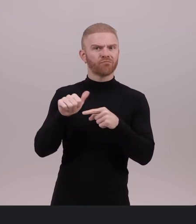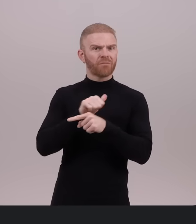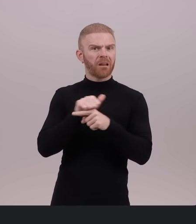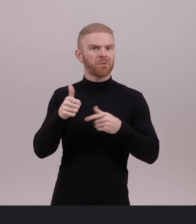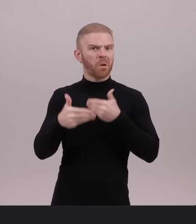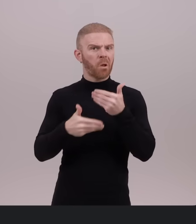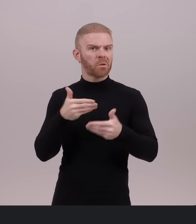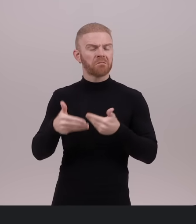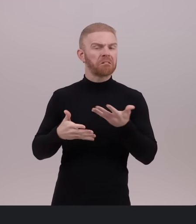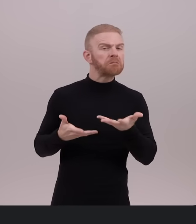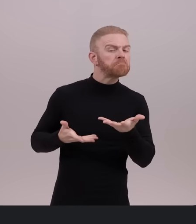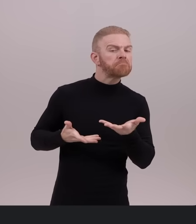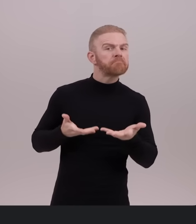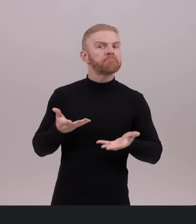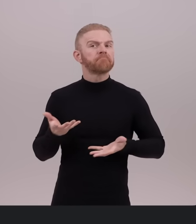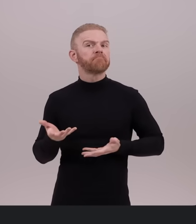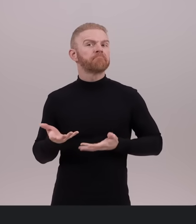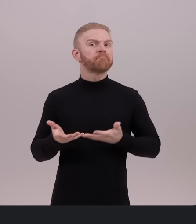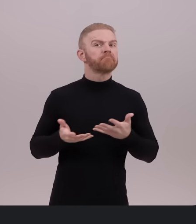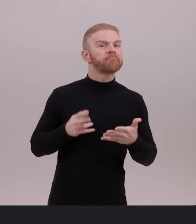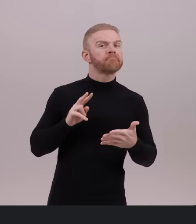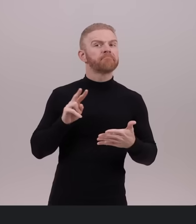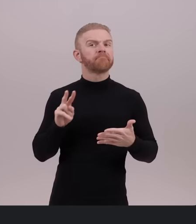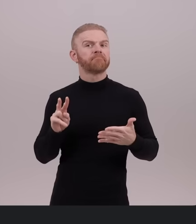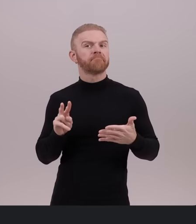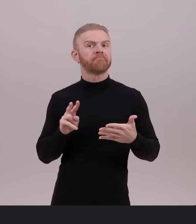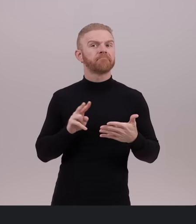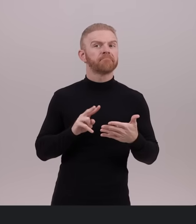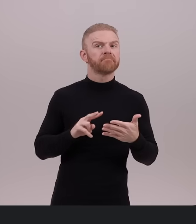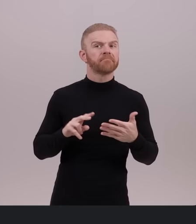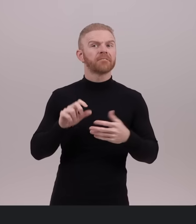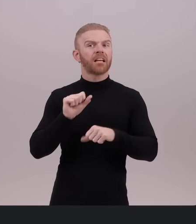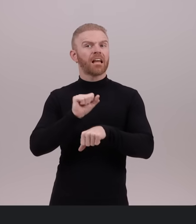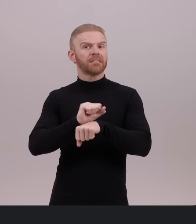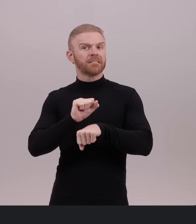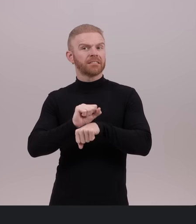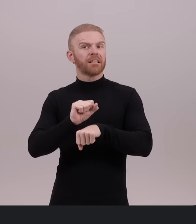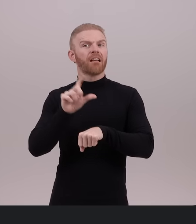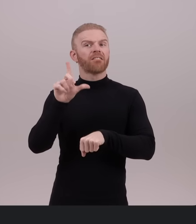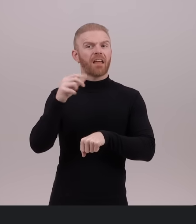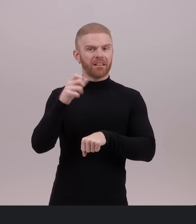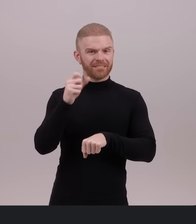Looking through the task logs, and you see that sleep 10, it looks like training has not progressed